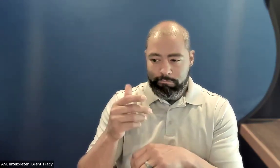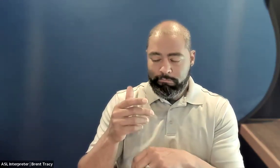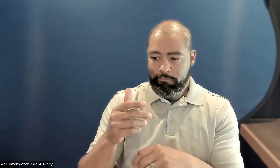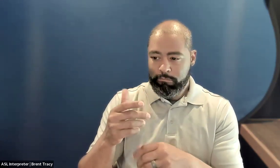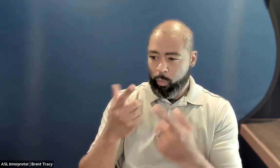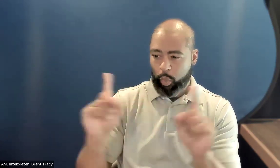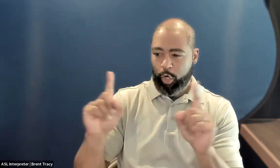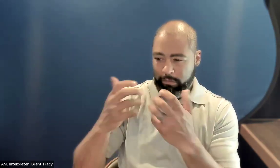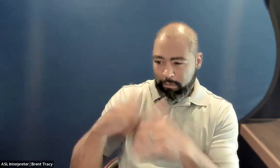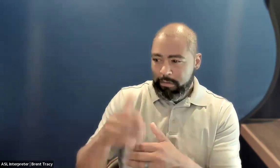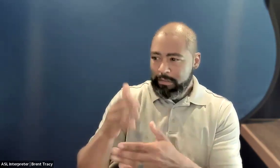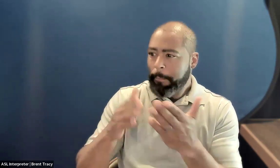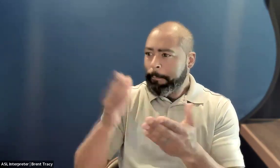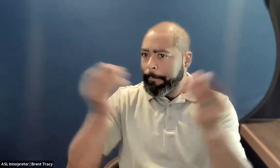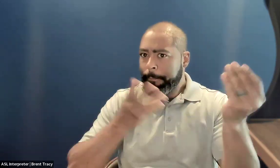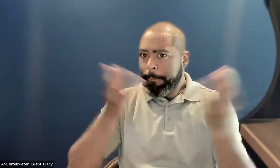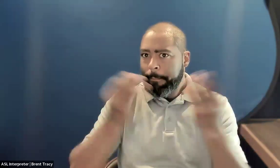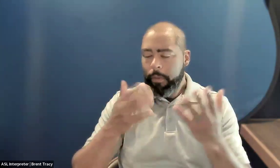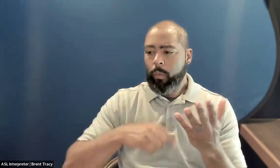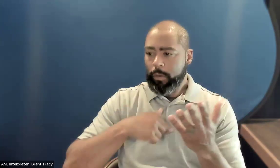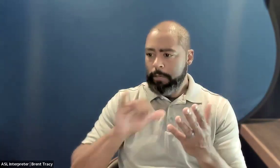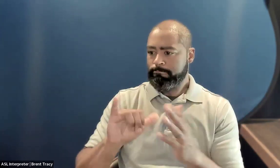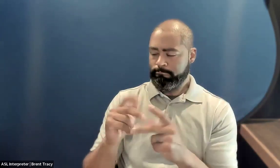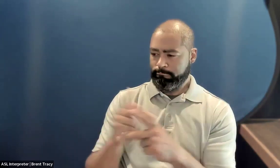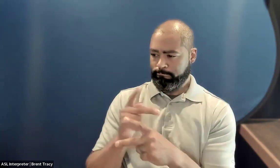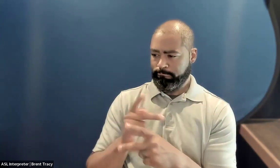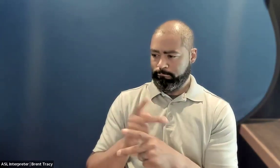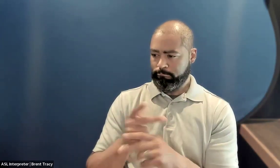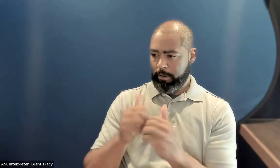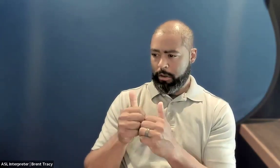Projections Dashboard, which can be found on resilient.mass.gov.